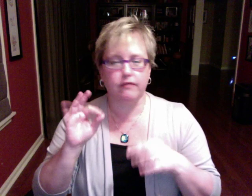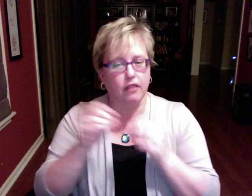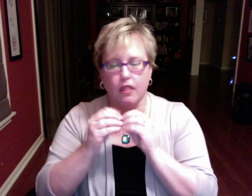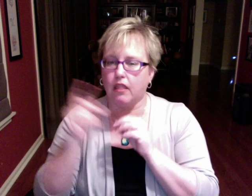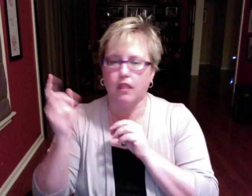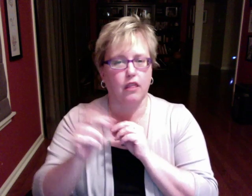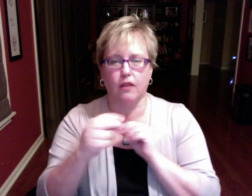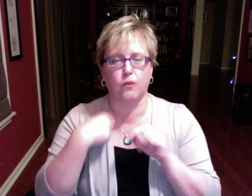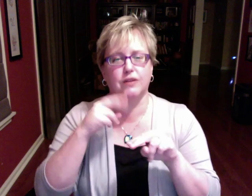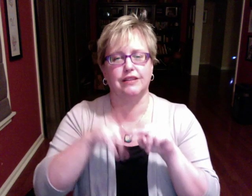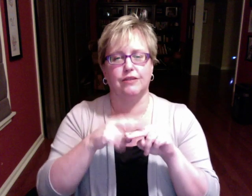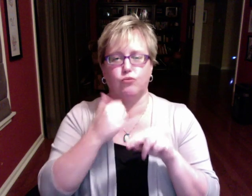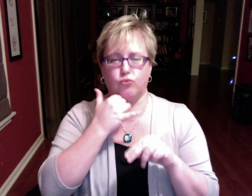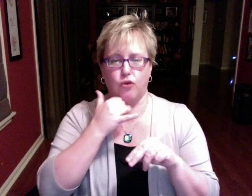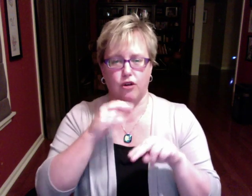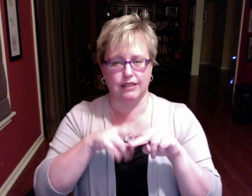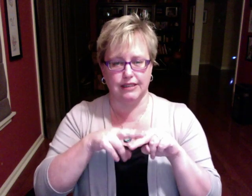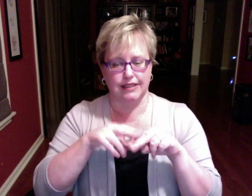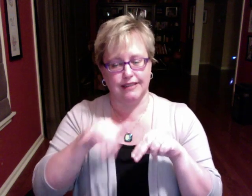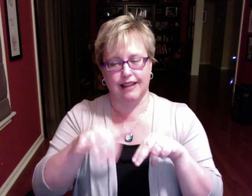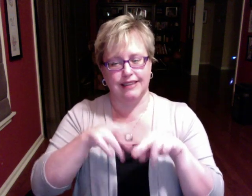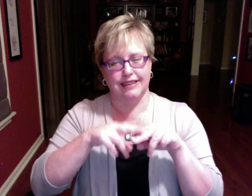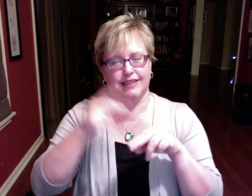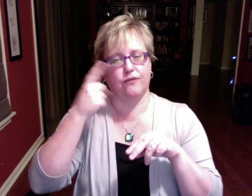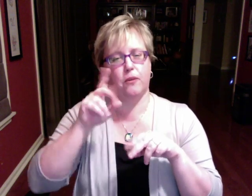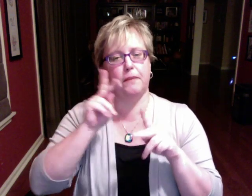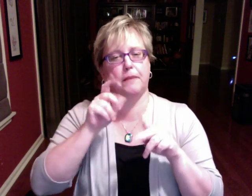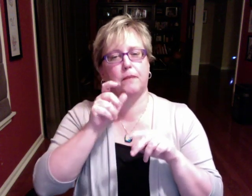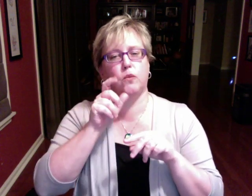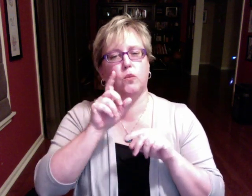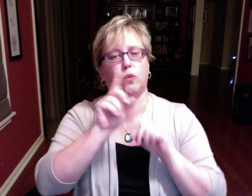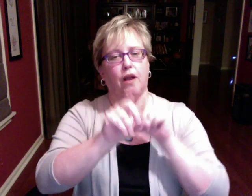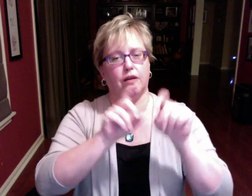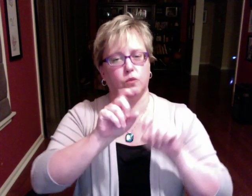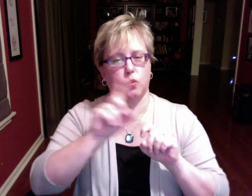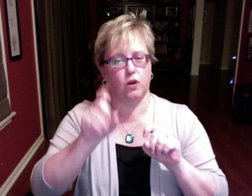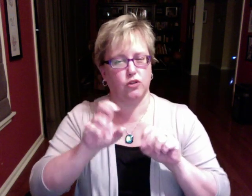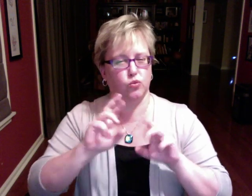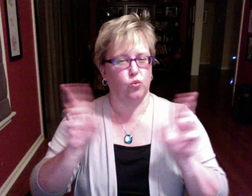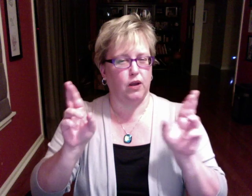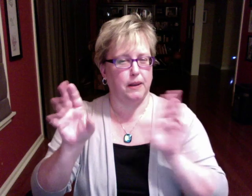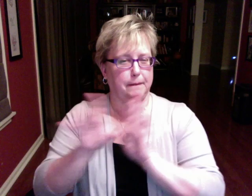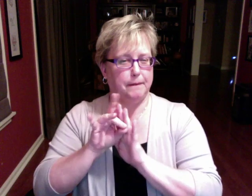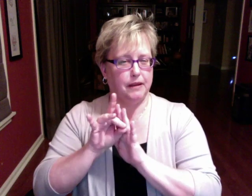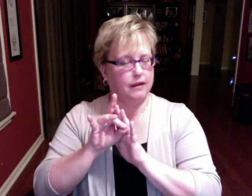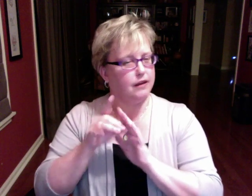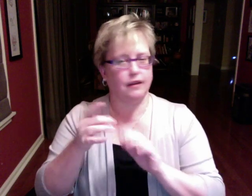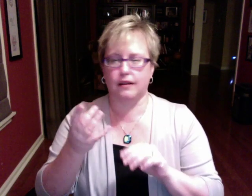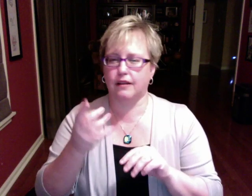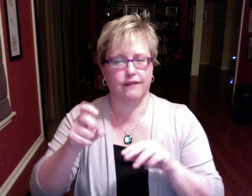Later we were told we were in the wrong seats. Those seats were for people who were pre-selected to ask the evening’s debate questions.